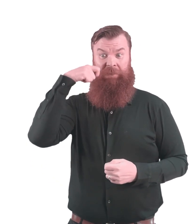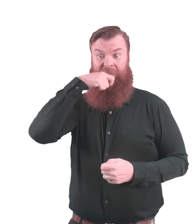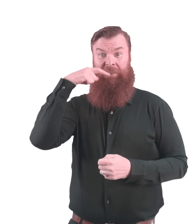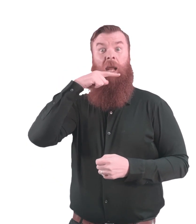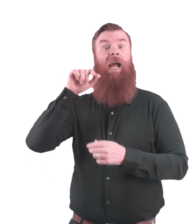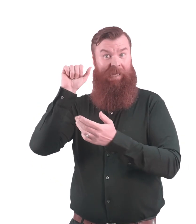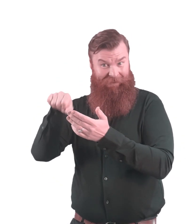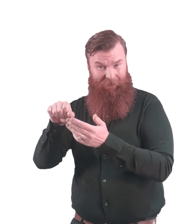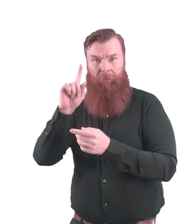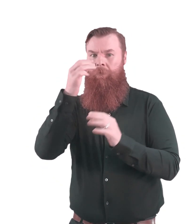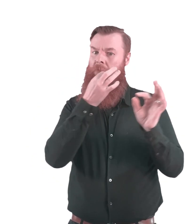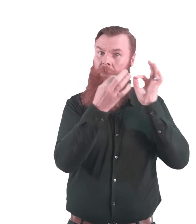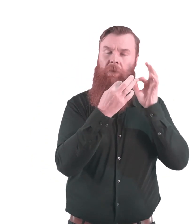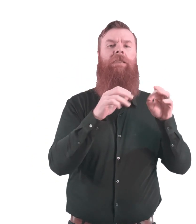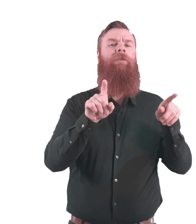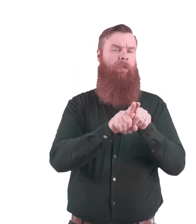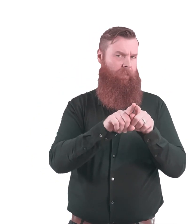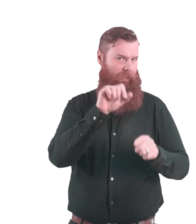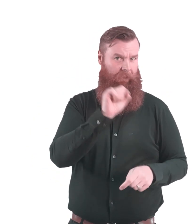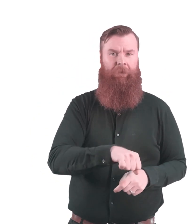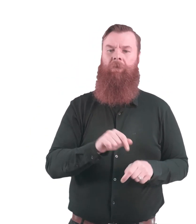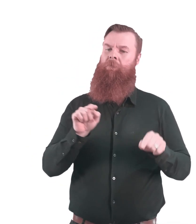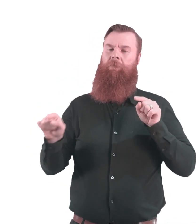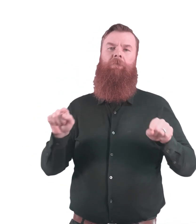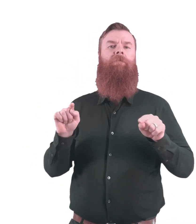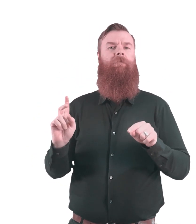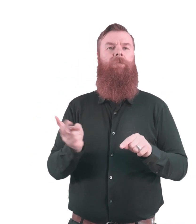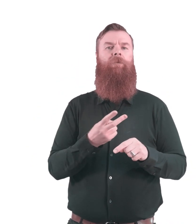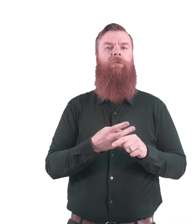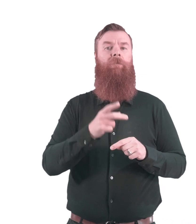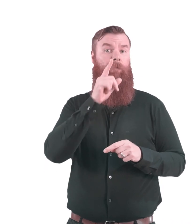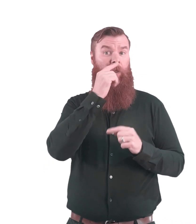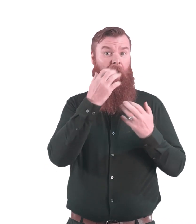It is just as important as brushing your teeth.